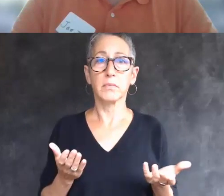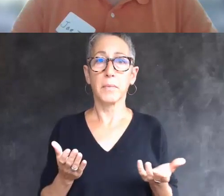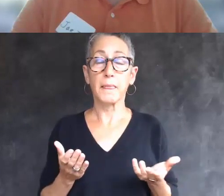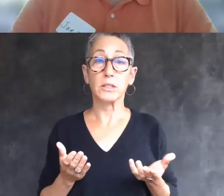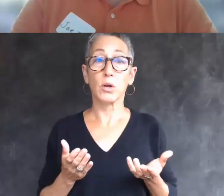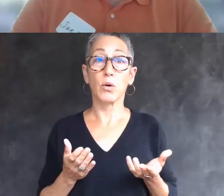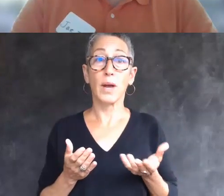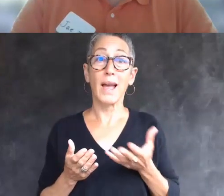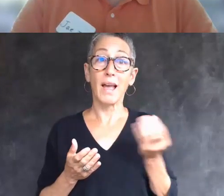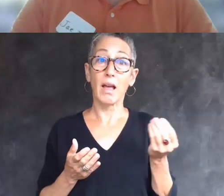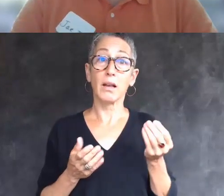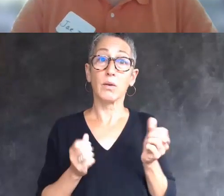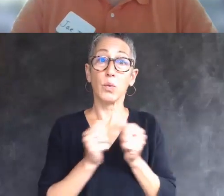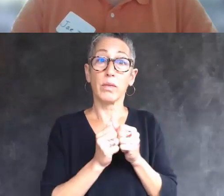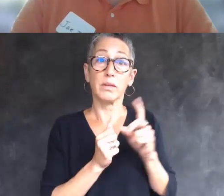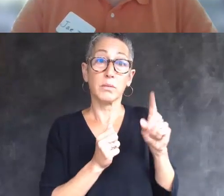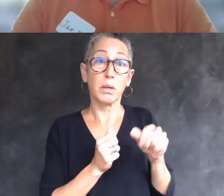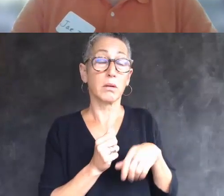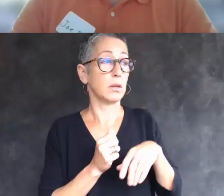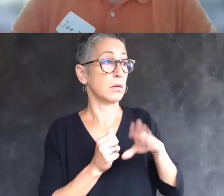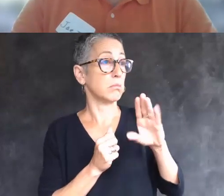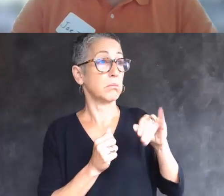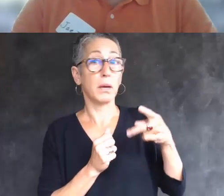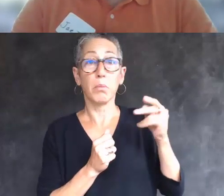whether it's bipolar or ADHD or it's a physical disability or